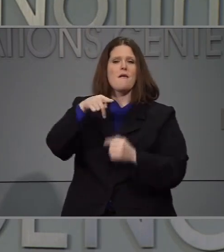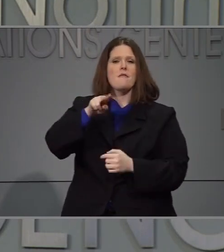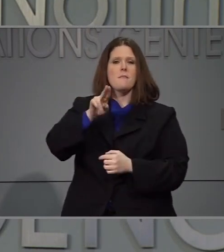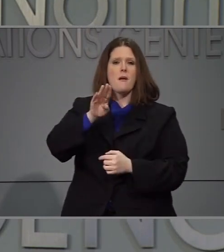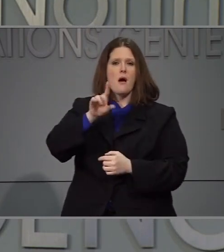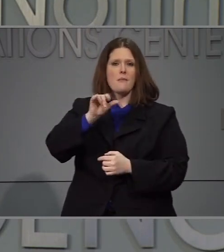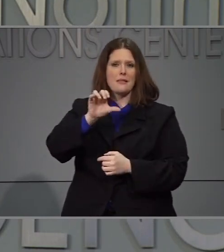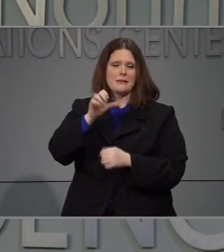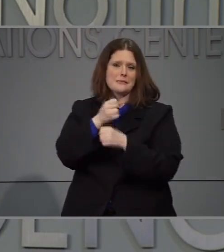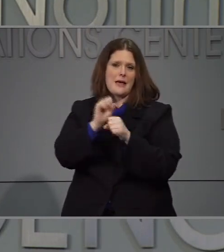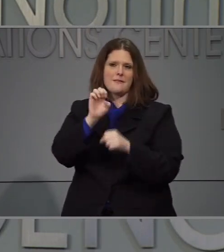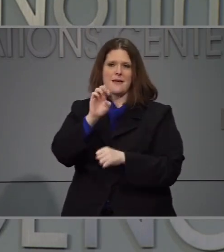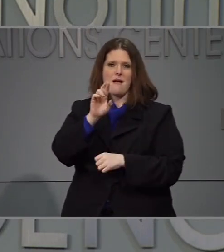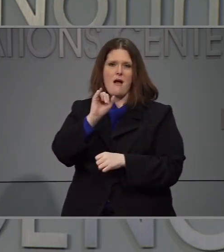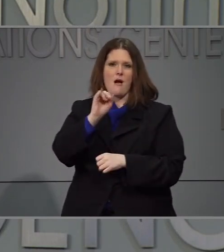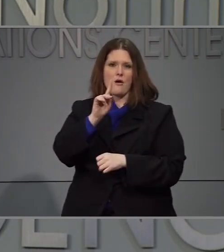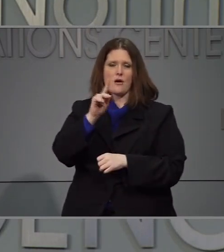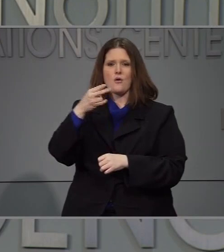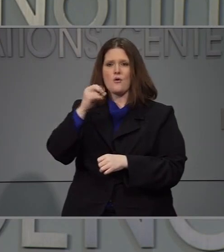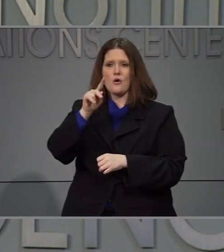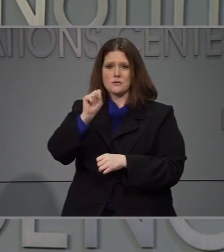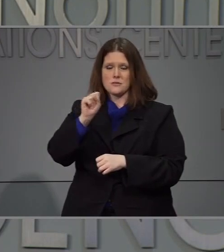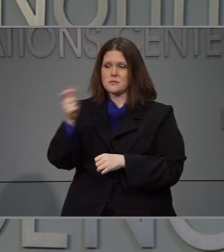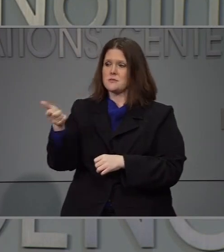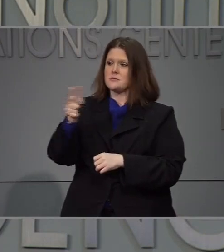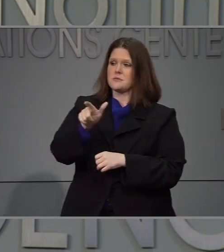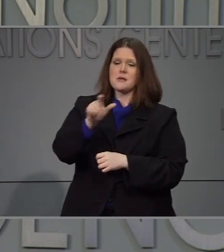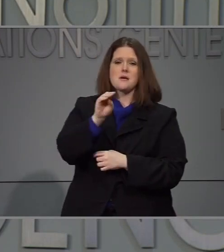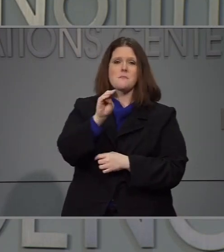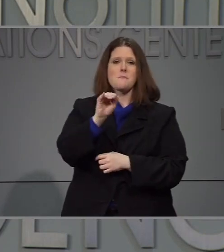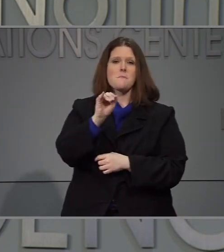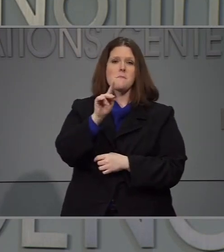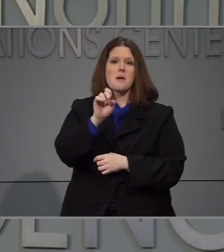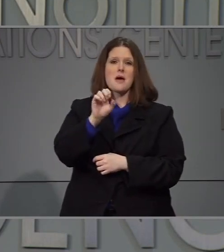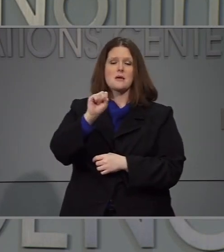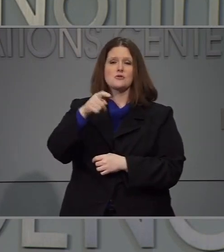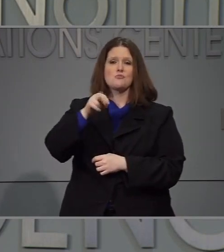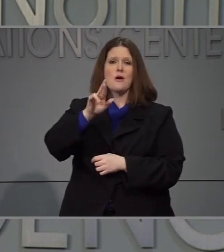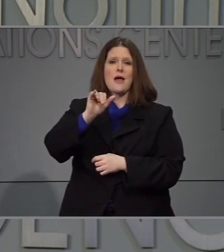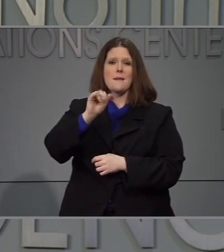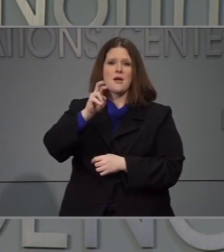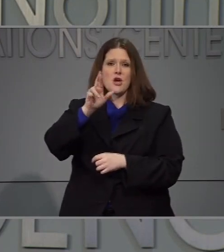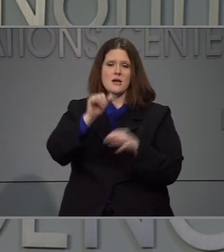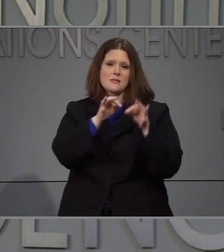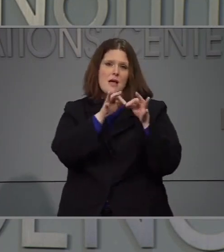ALSO WE HAVE WITH US OUR SECRETARY OF THE DEPARTMENT OF PUBLIC SAFETY.